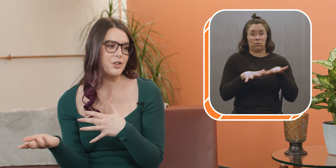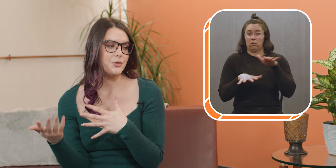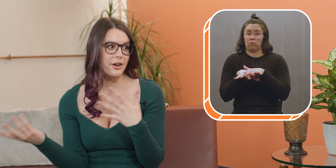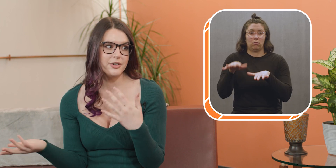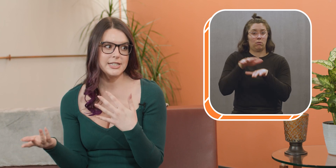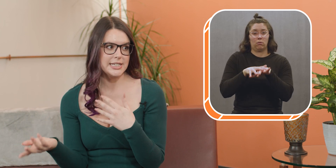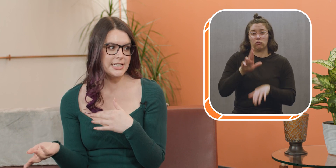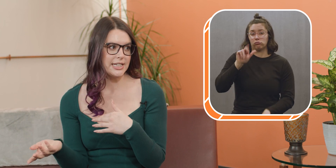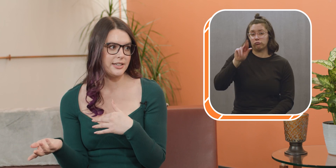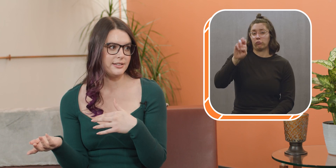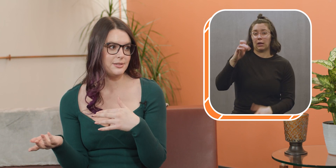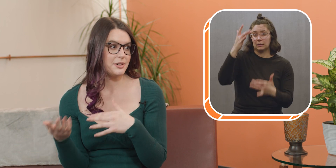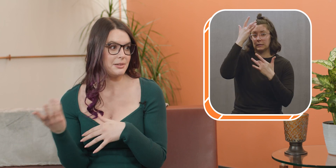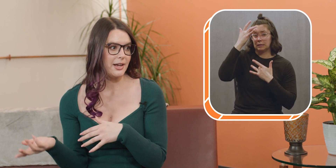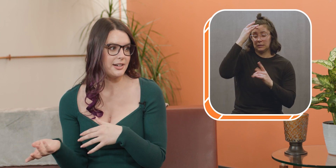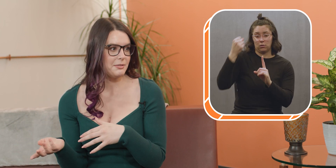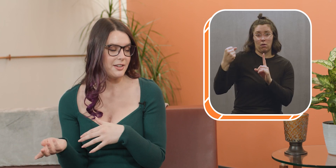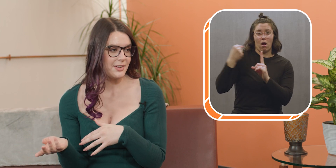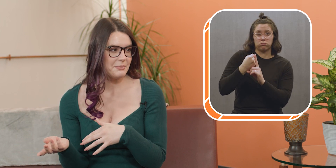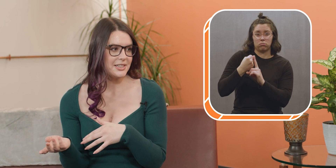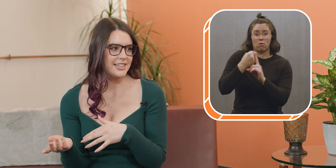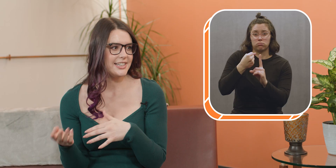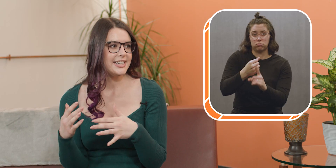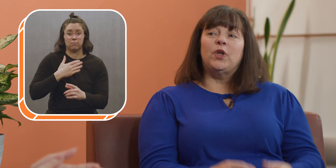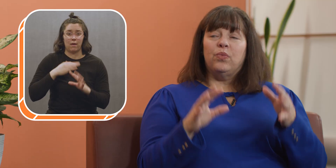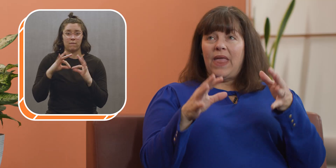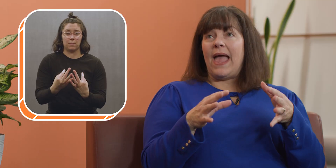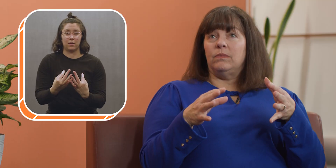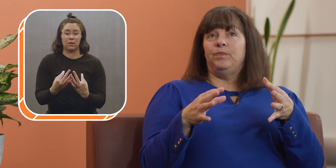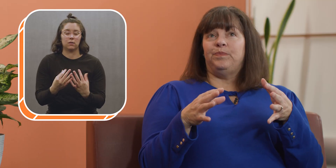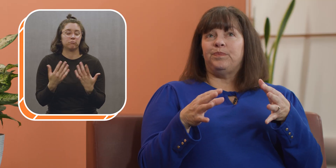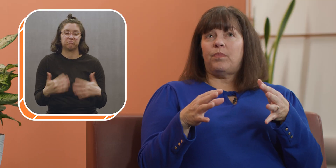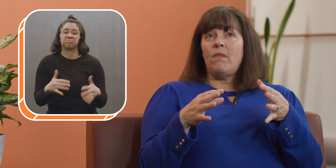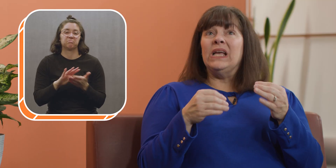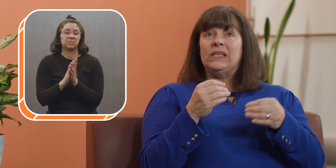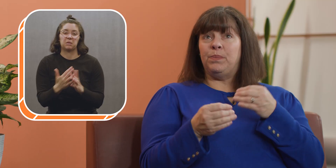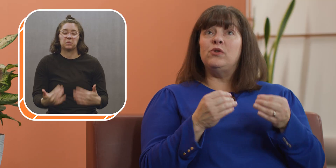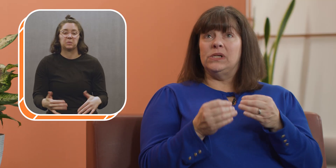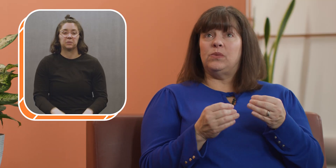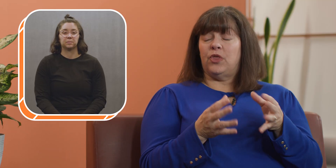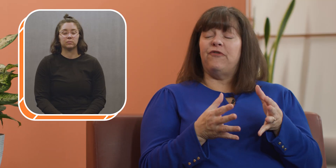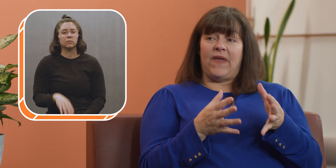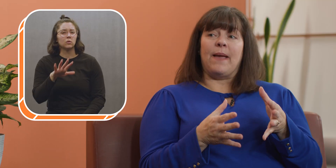rare diseases were impacting my family, that solidified it. So that experience with your family